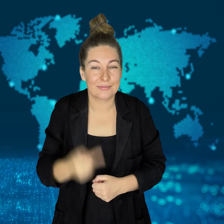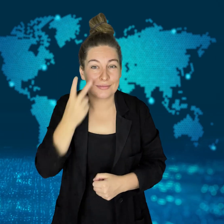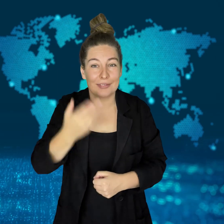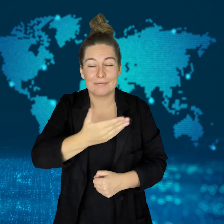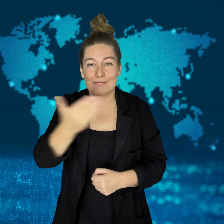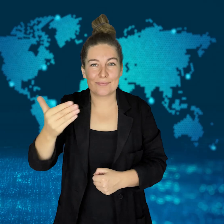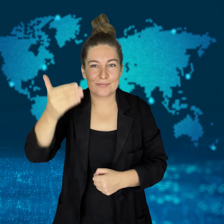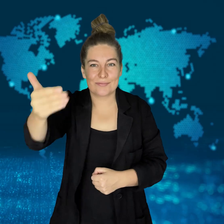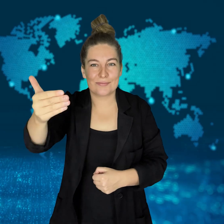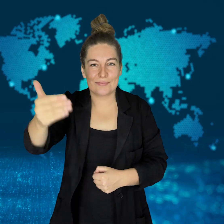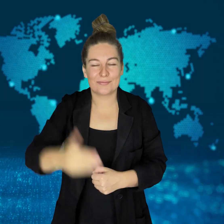See you next time!